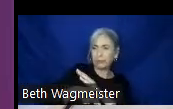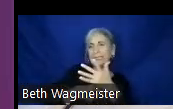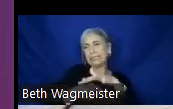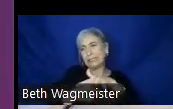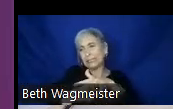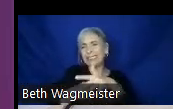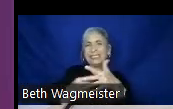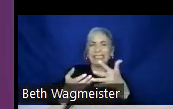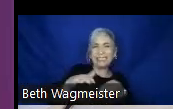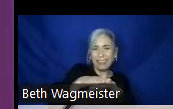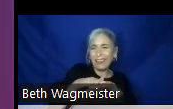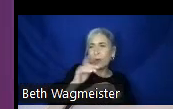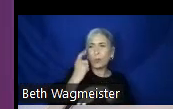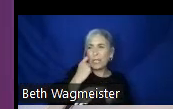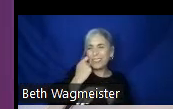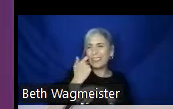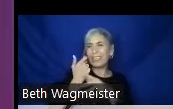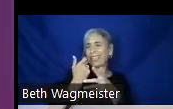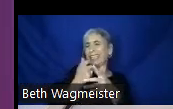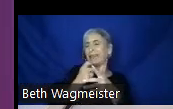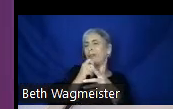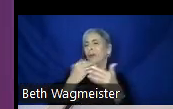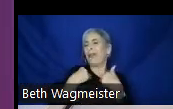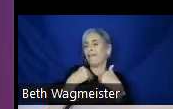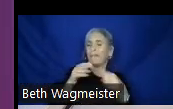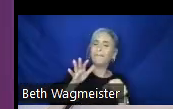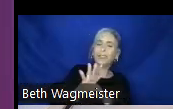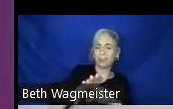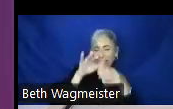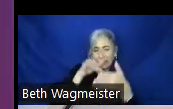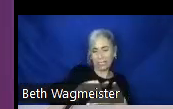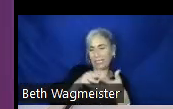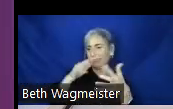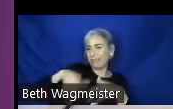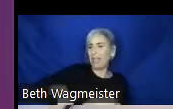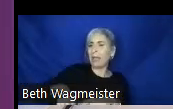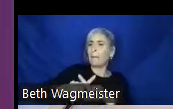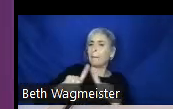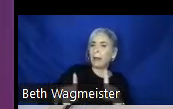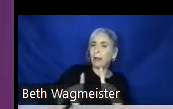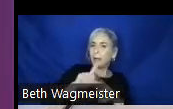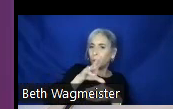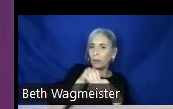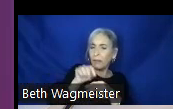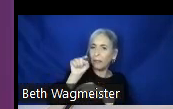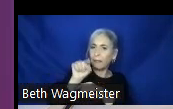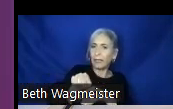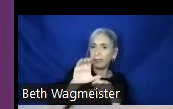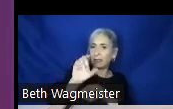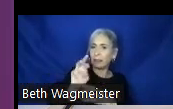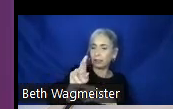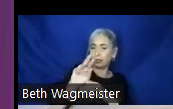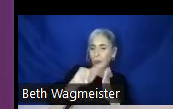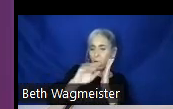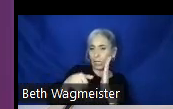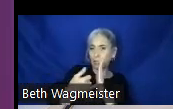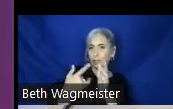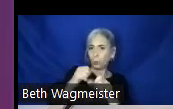not recent, I don't want to say right now. In this cluster project, we did work with Drupal,